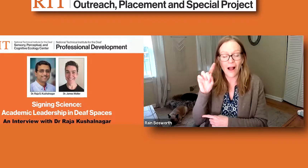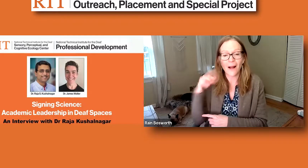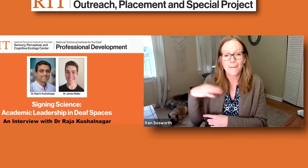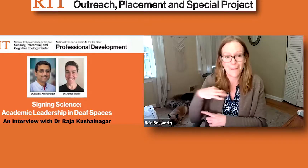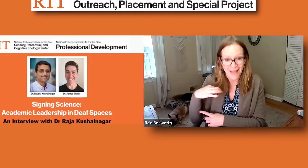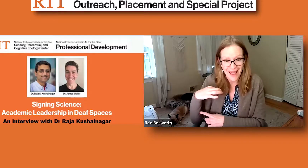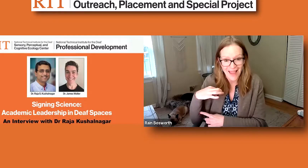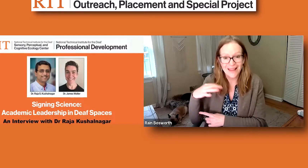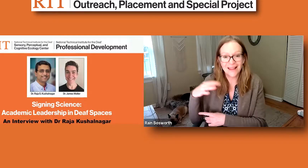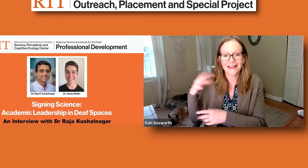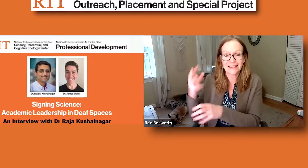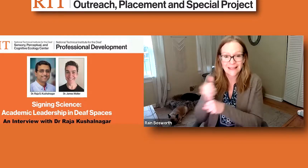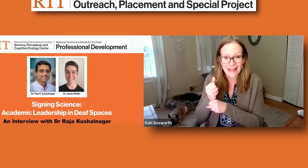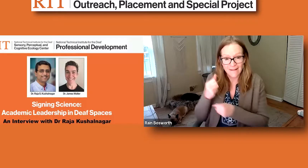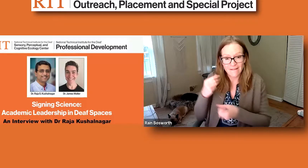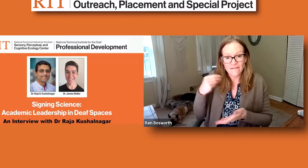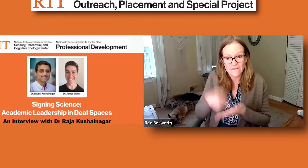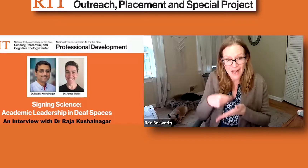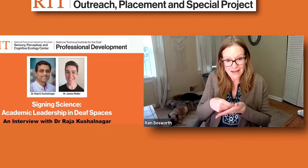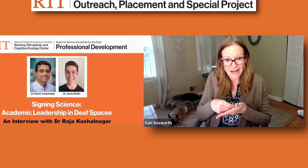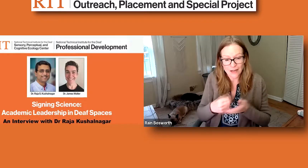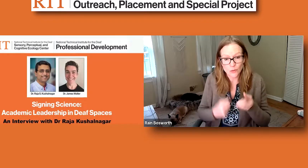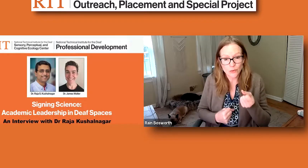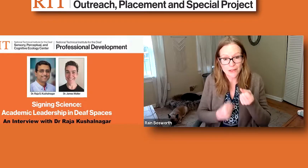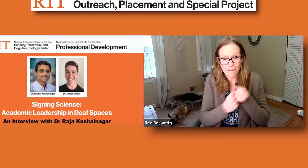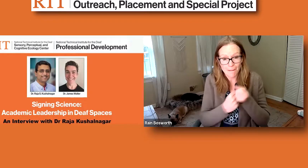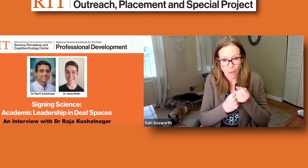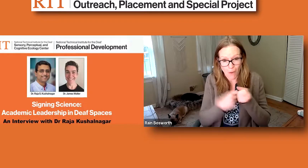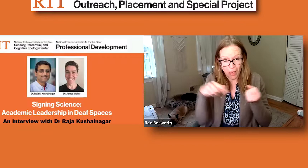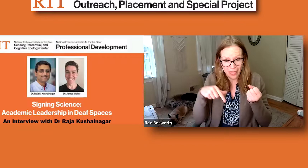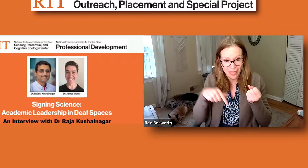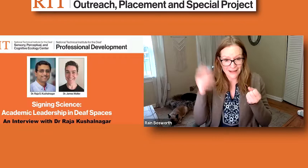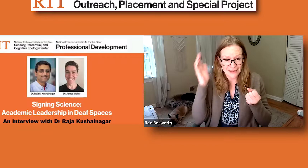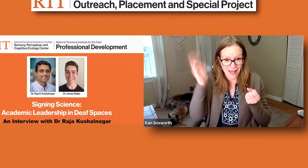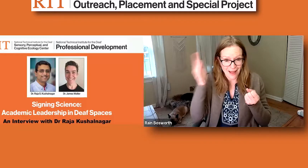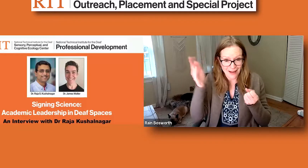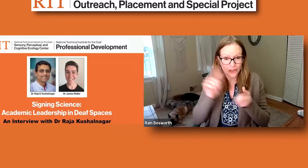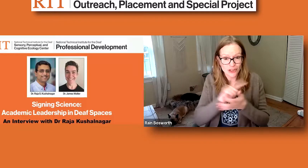Matthew Dye for applying for and getting the funding